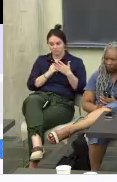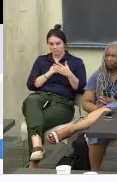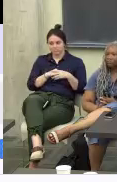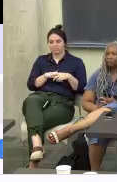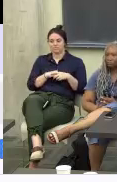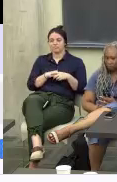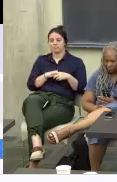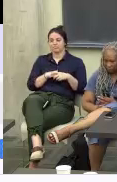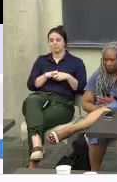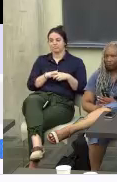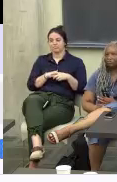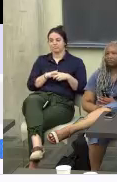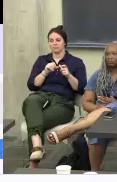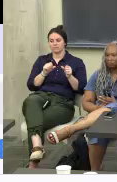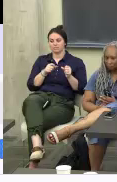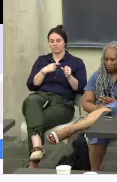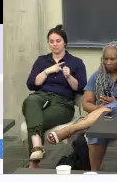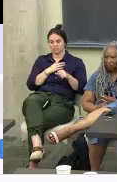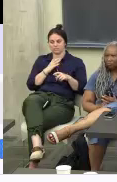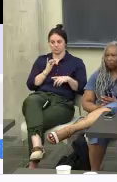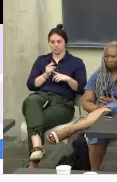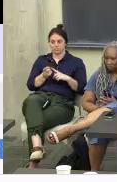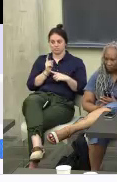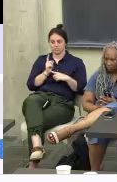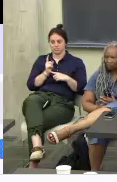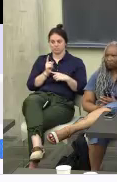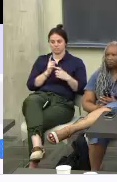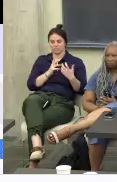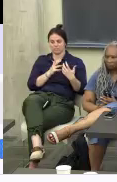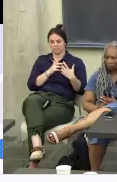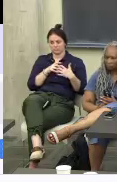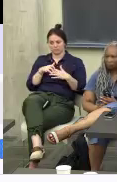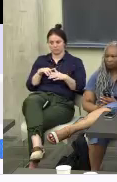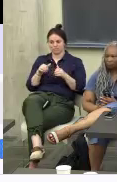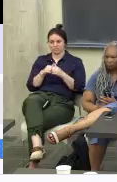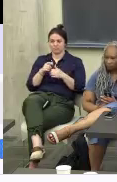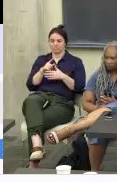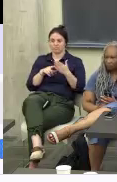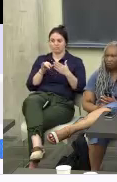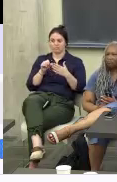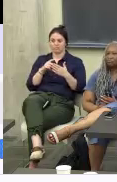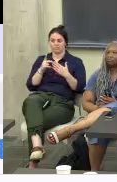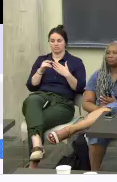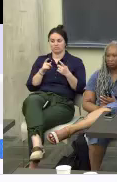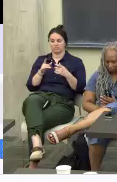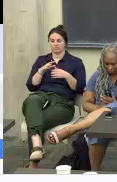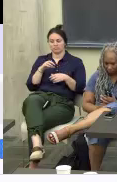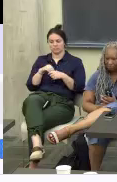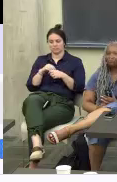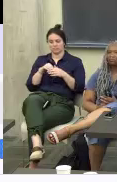And could we then… use that with what is project management inaccessible?